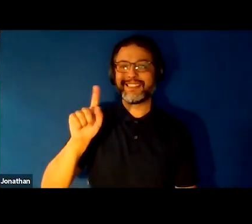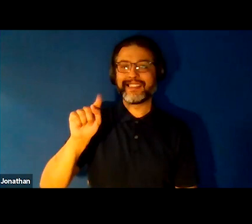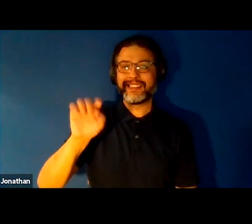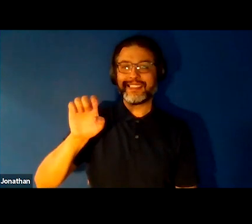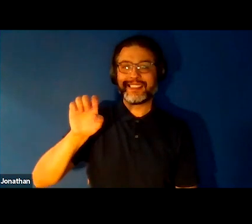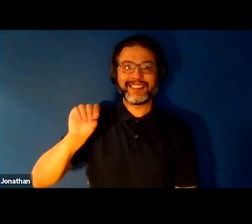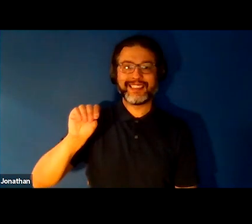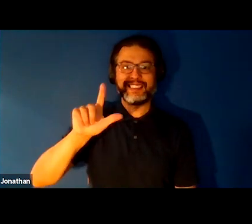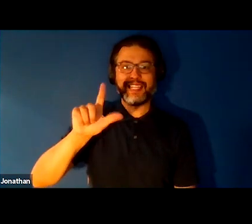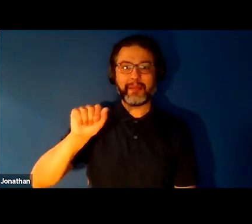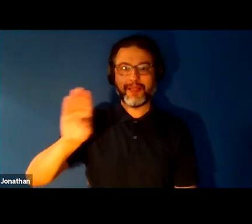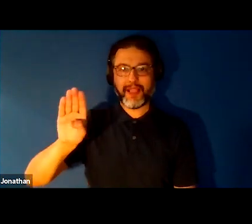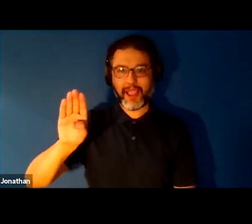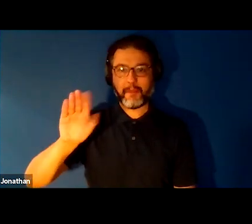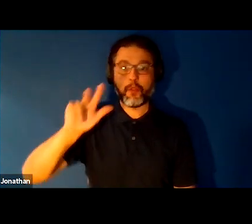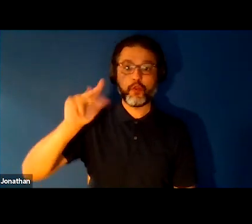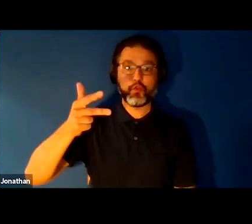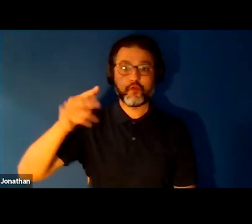connected the floors.